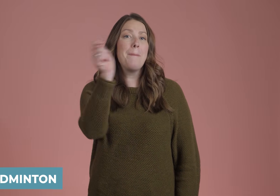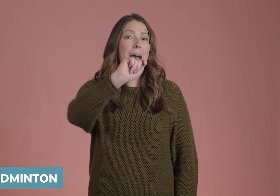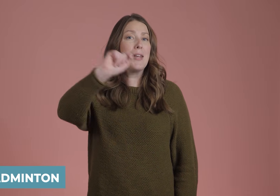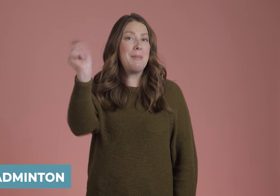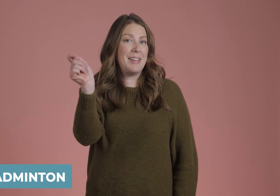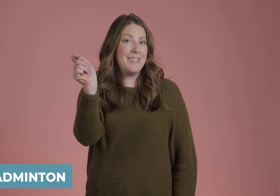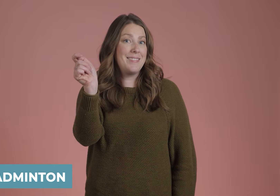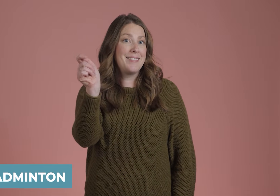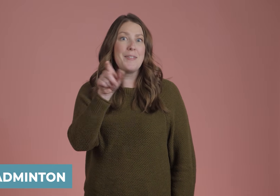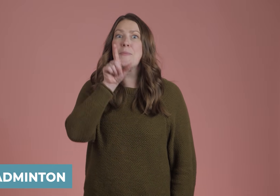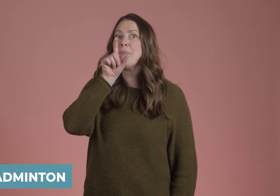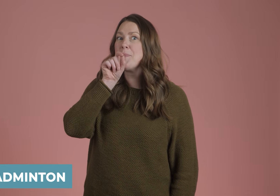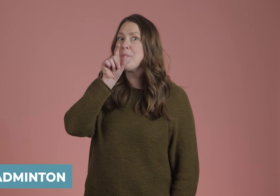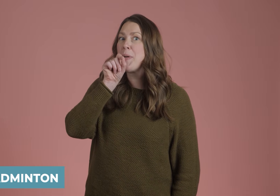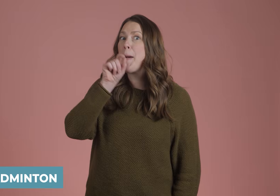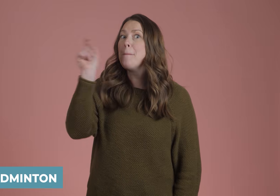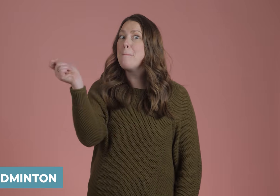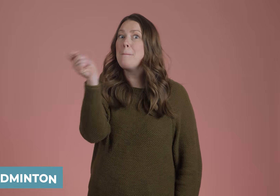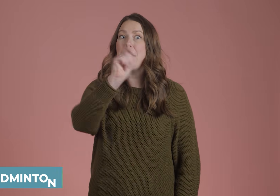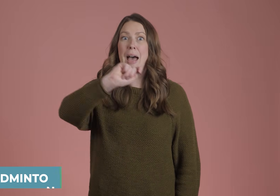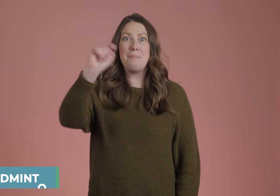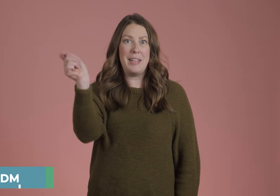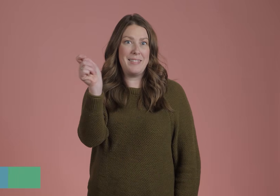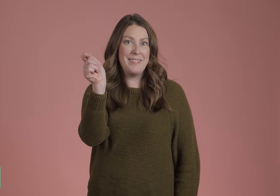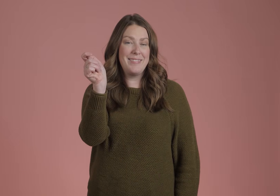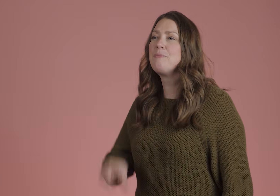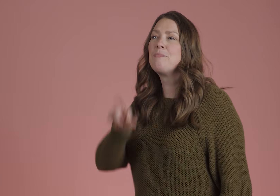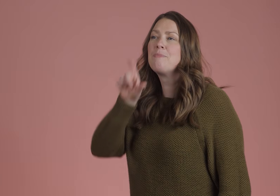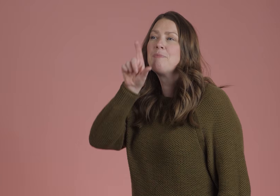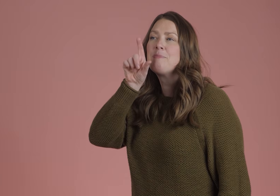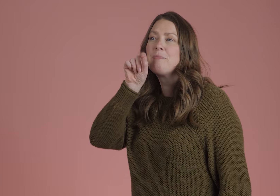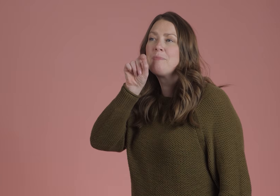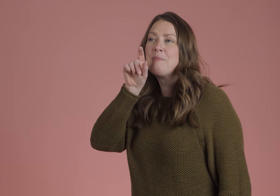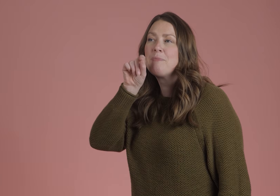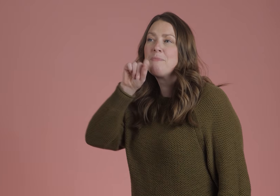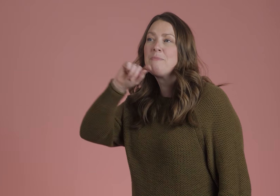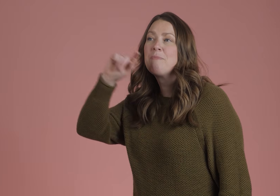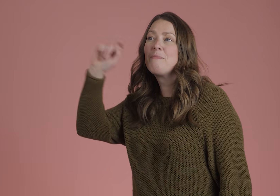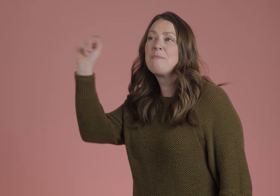badminton, badminton. It's the sign bird.